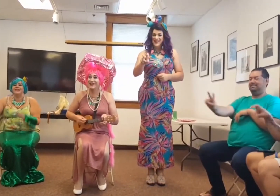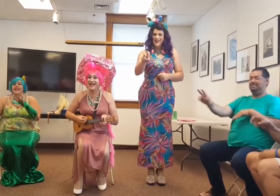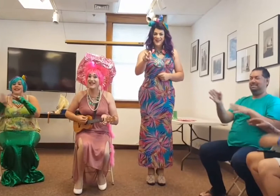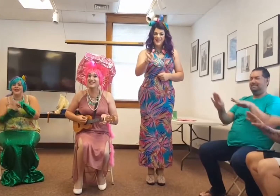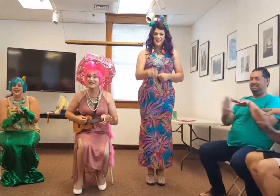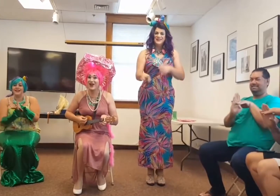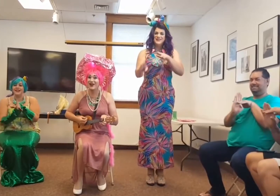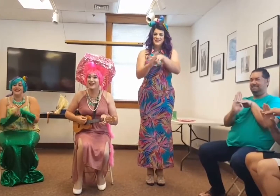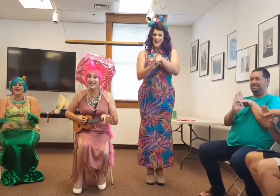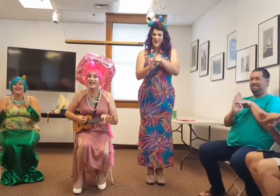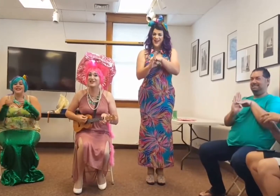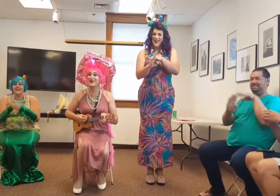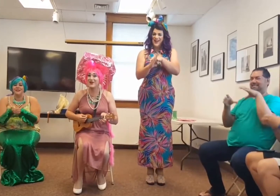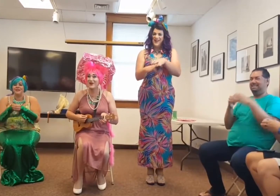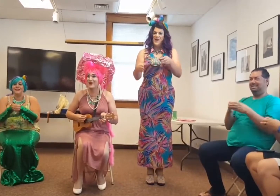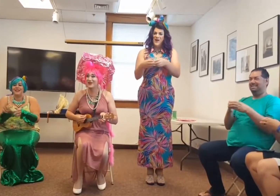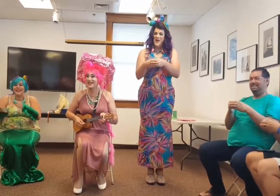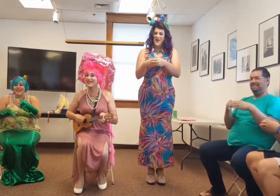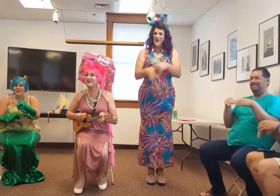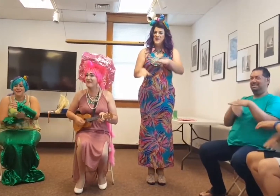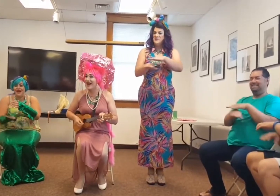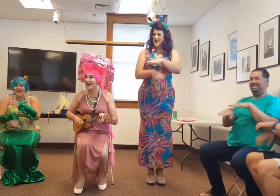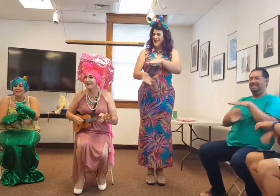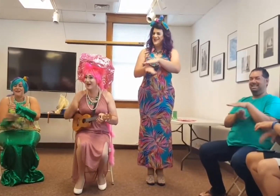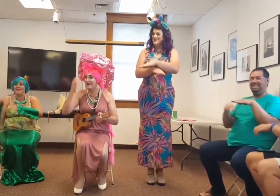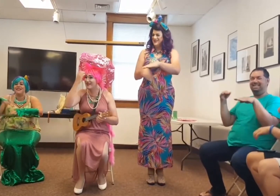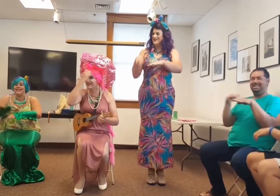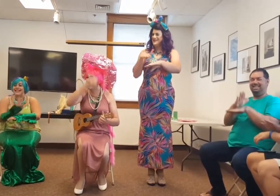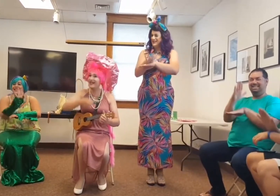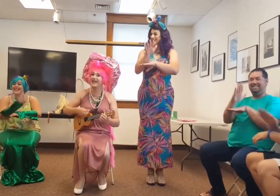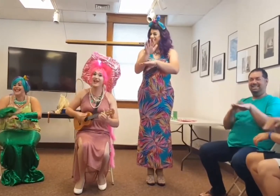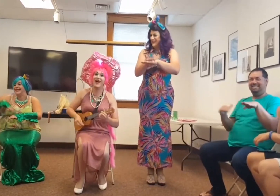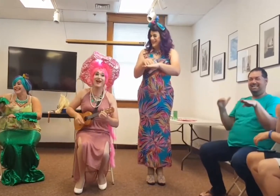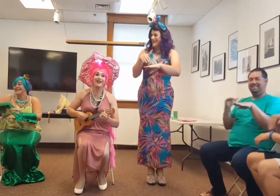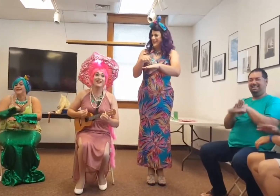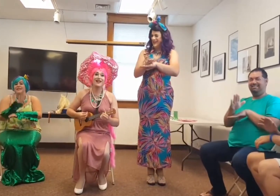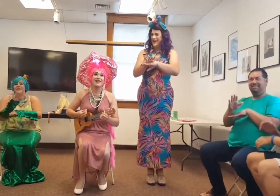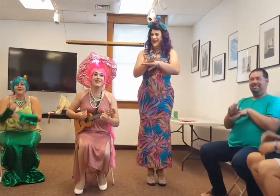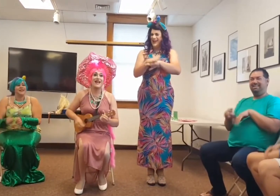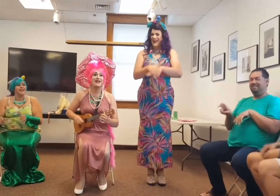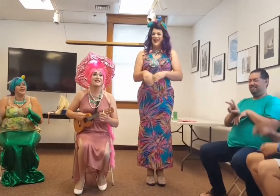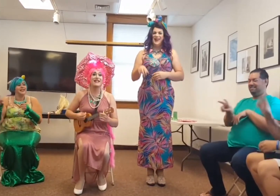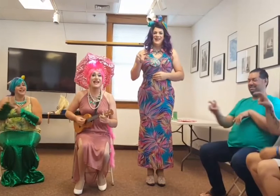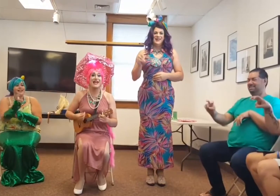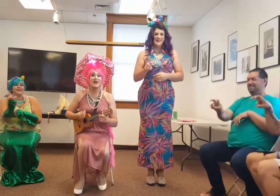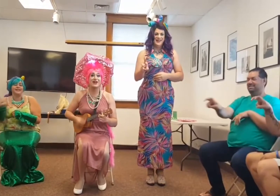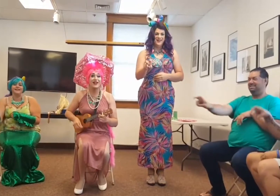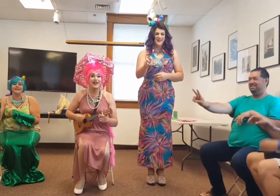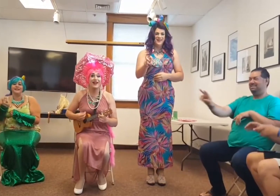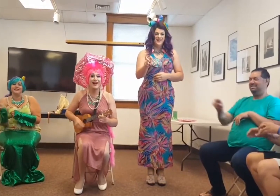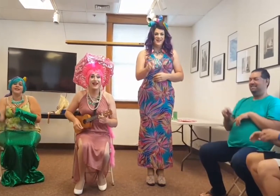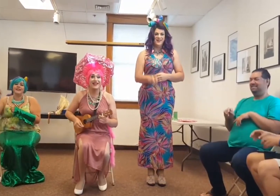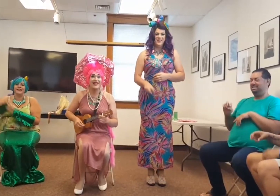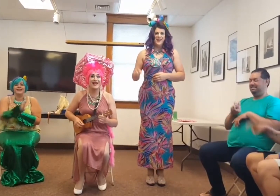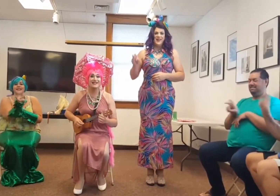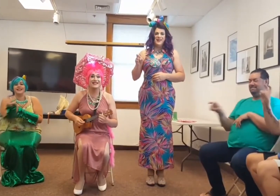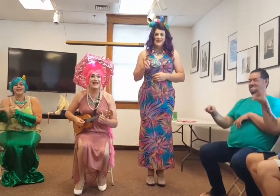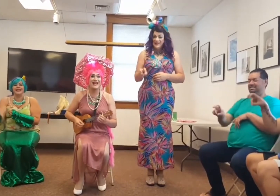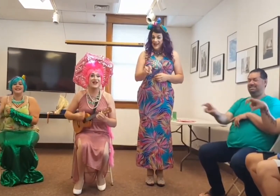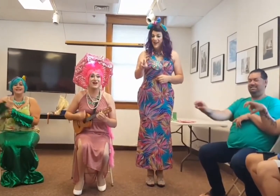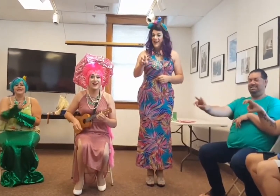and a shark in the hole in the bottom of the sea. There's an eel. There's an eel.